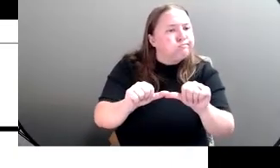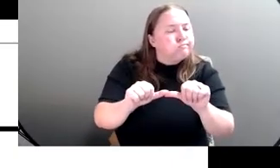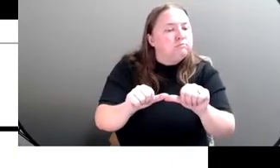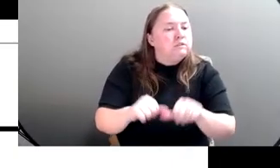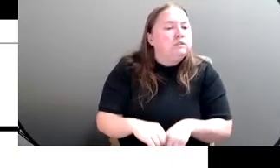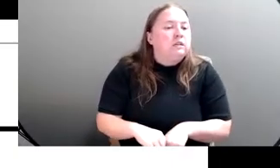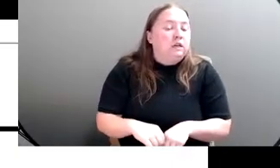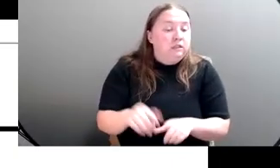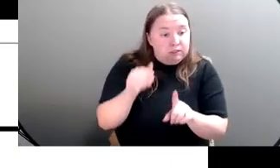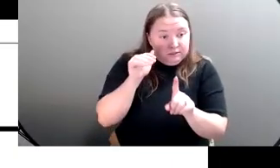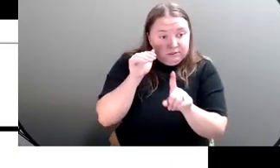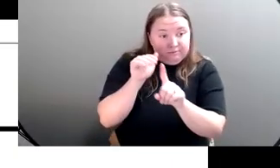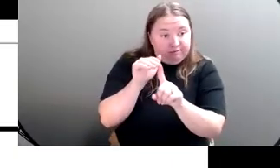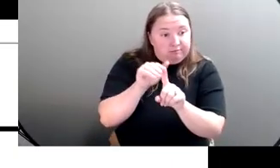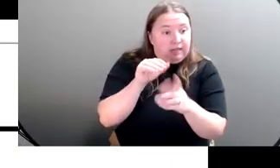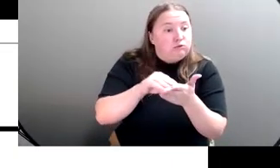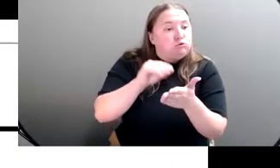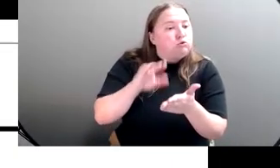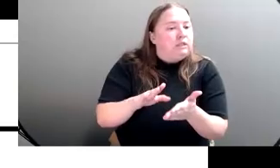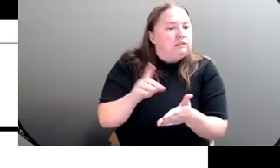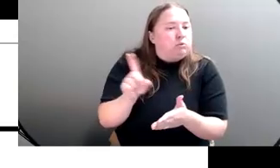remind students where they need to go to view